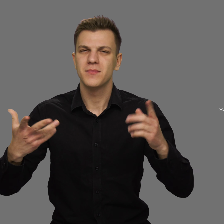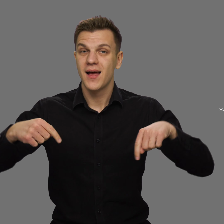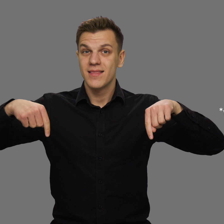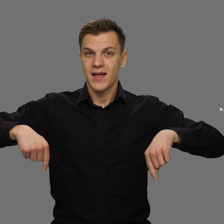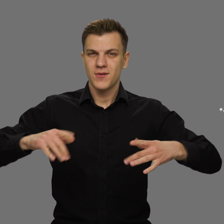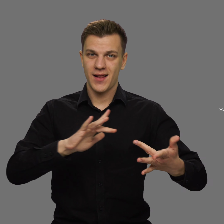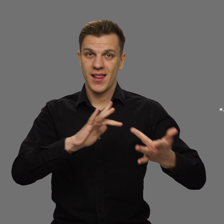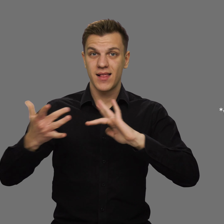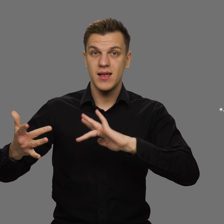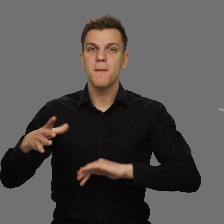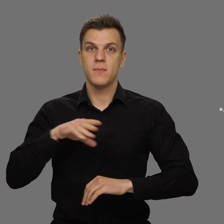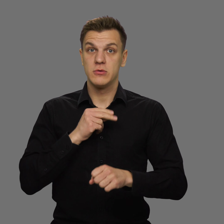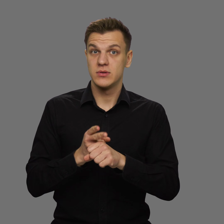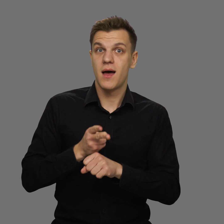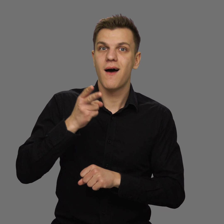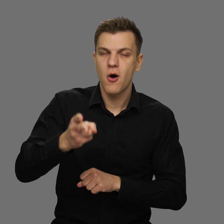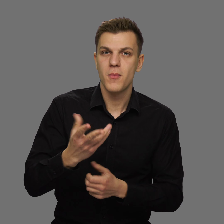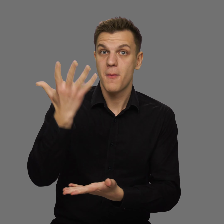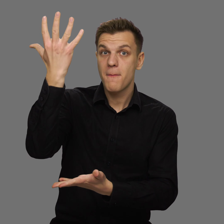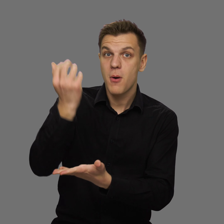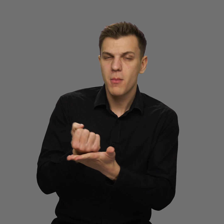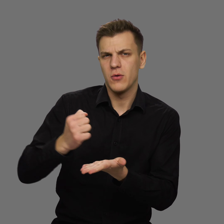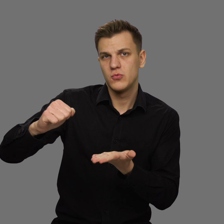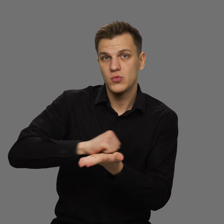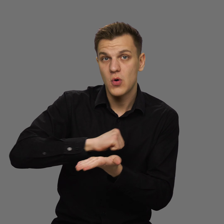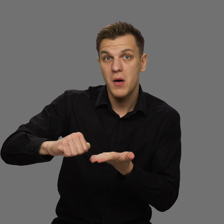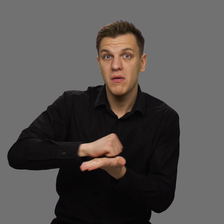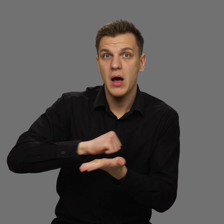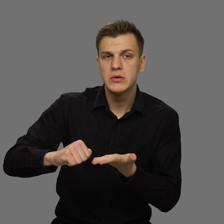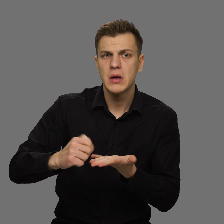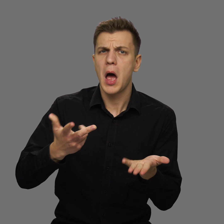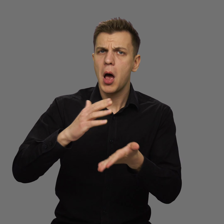After following the link [in the video description] -. you will be able to download and print this agreement.